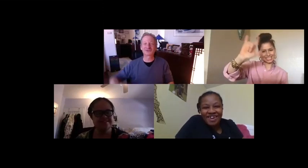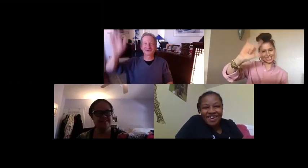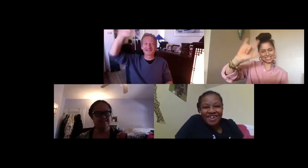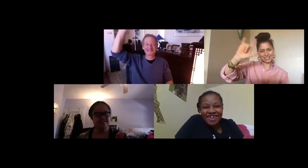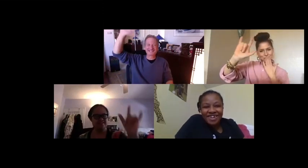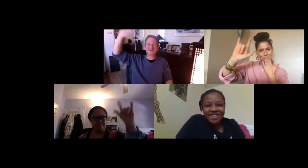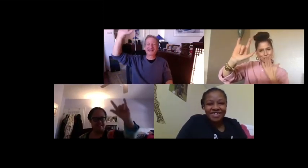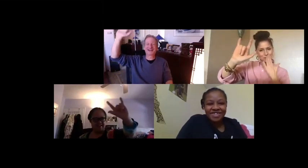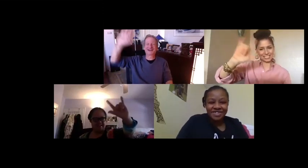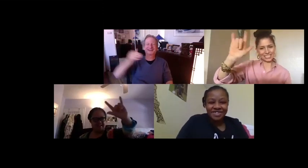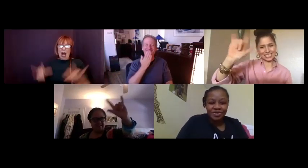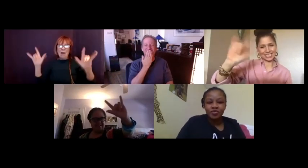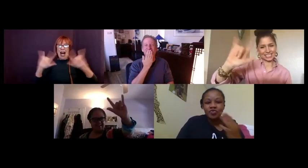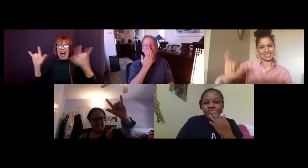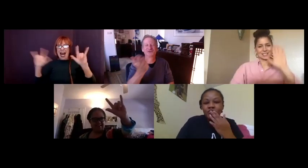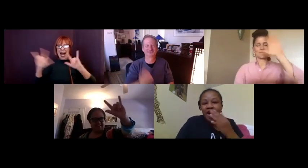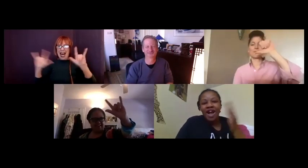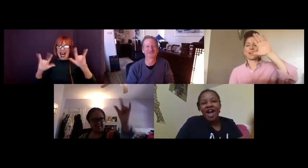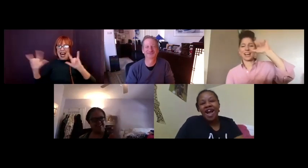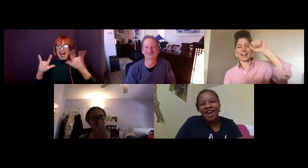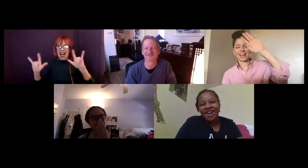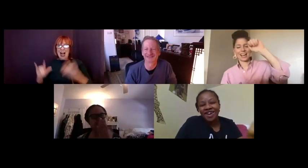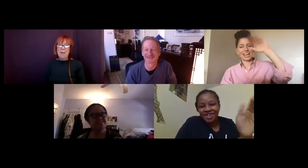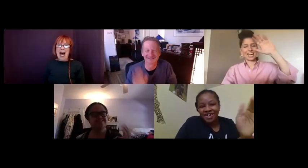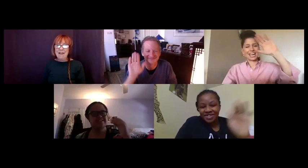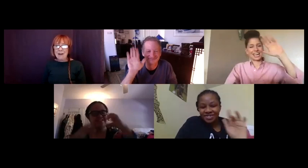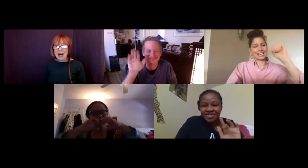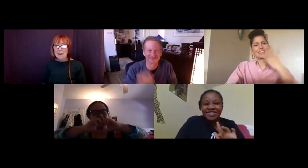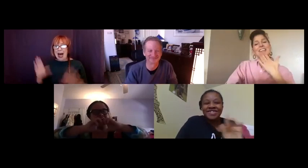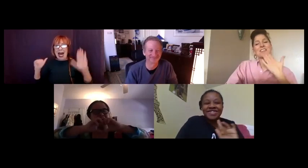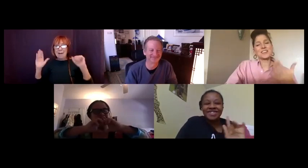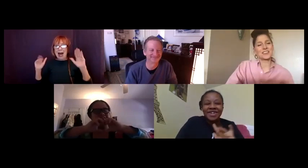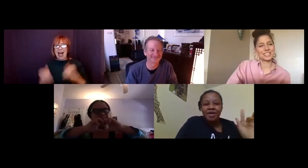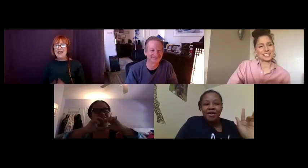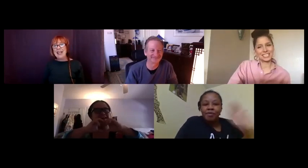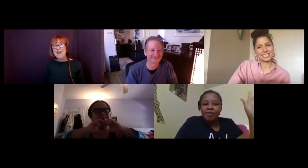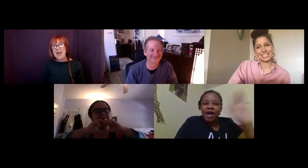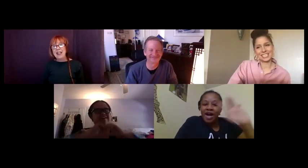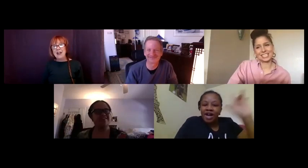SHOSHANNAH - Love you, thank you. RANJANI - Bye everyone! SHOSHANNAH - Goodbye. Bye, thank you.